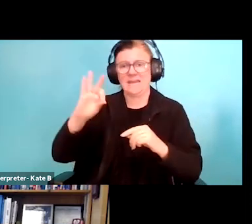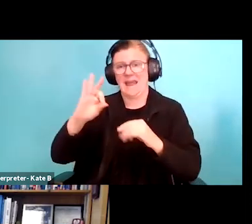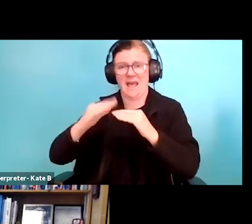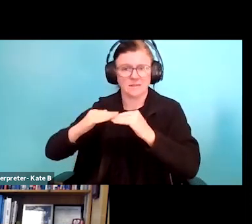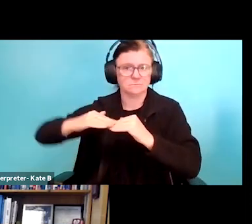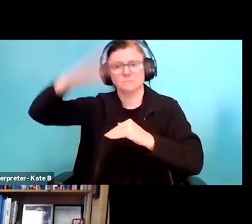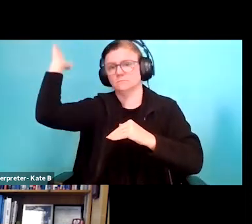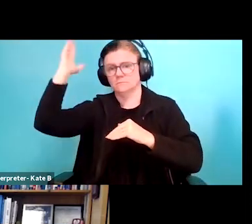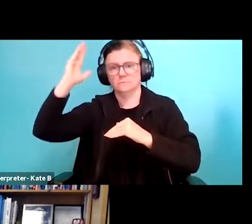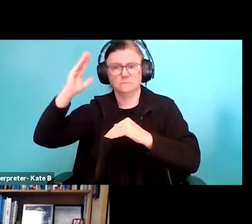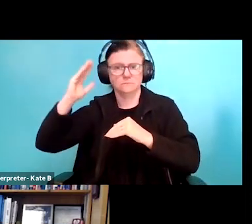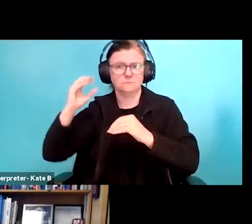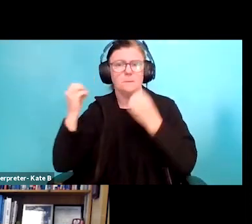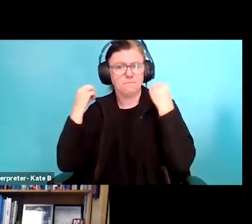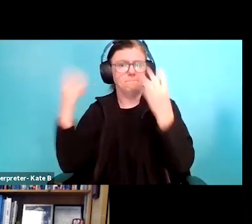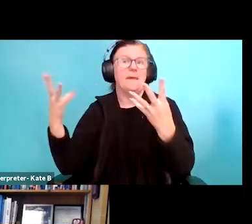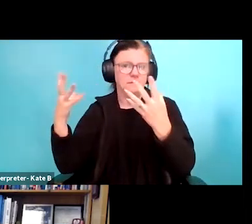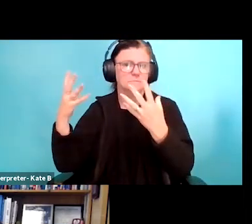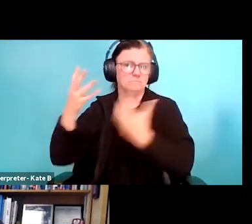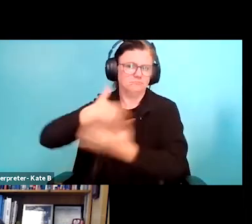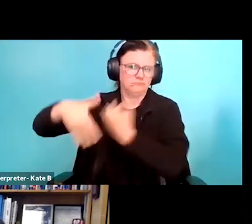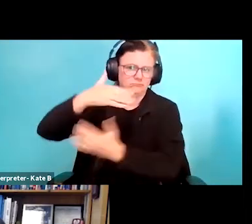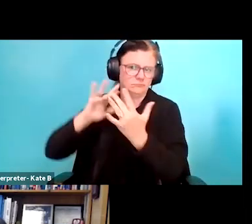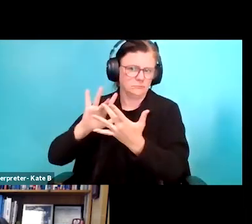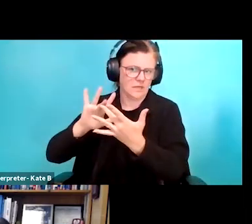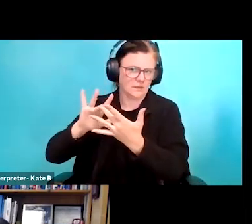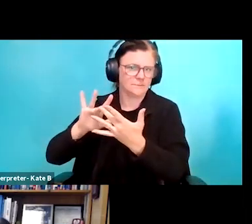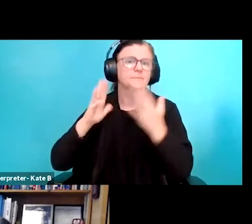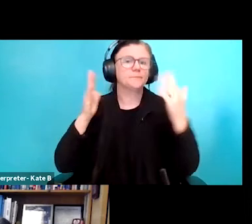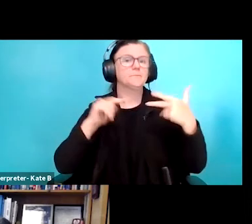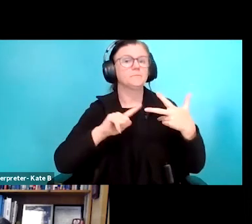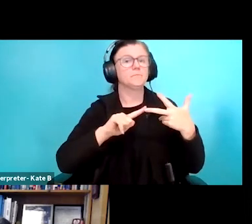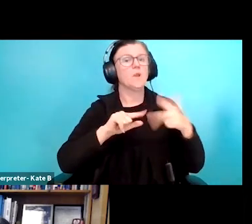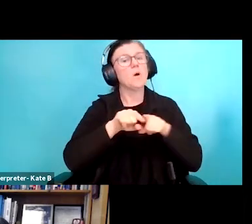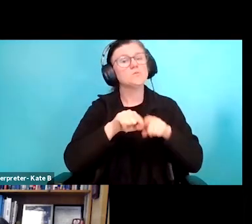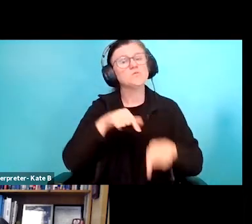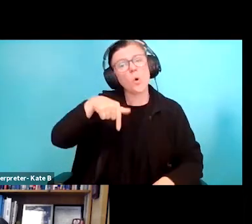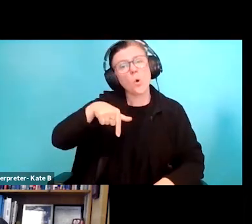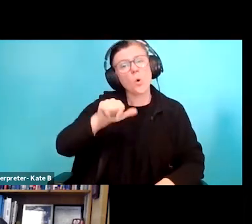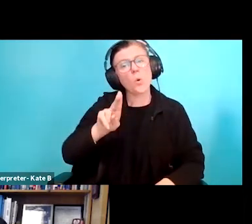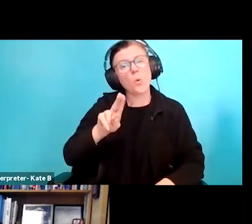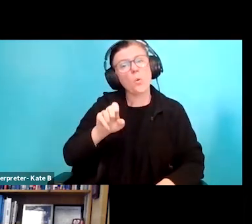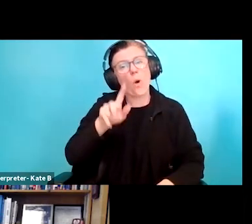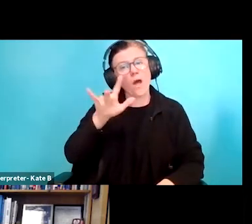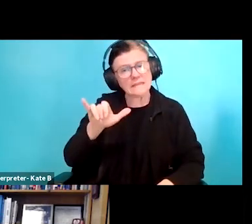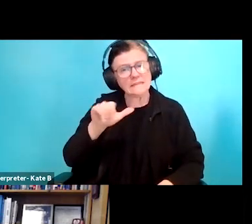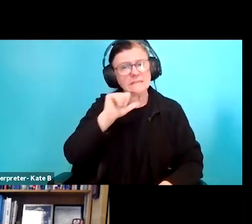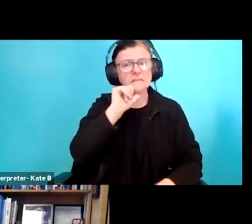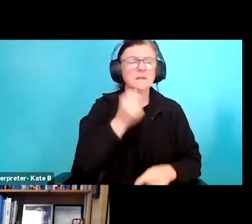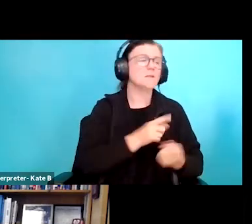upper limit of contacts. We also looked at quality of social connections and that was measured by